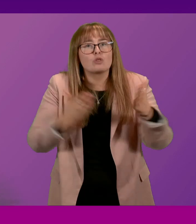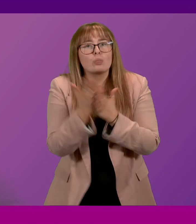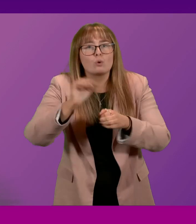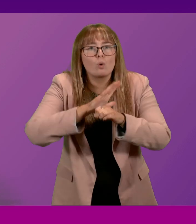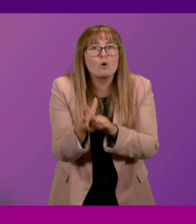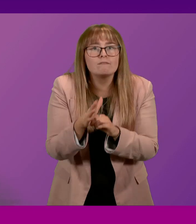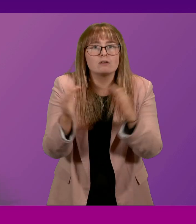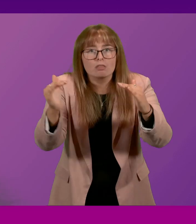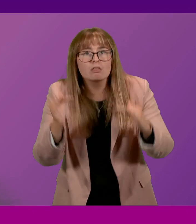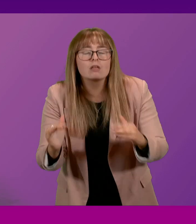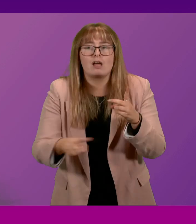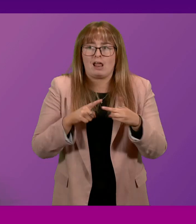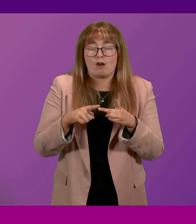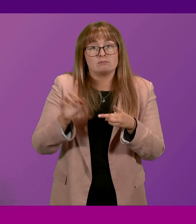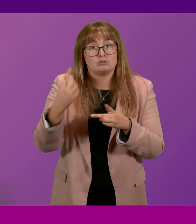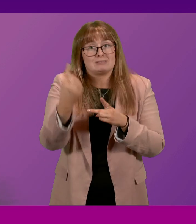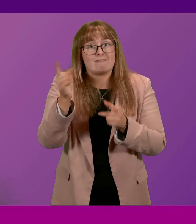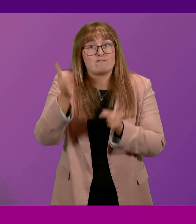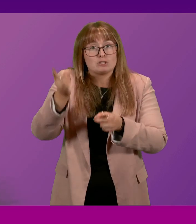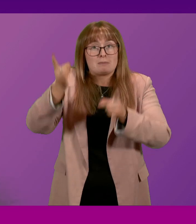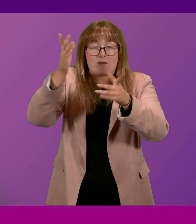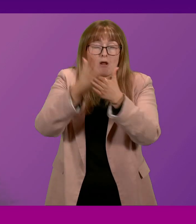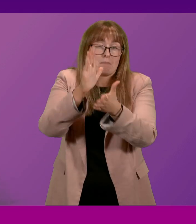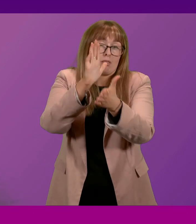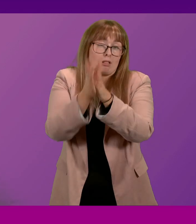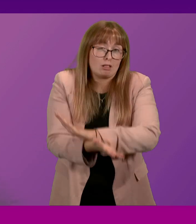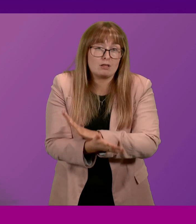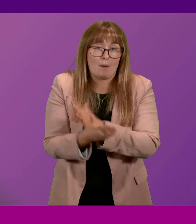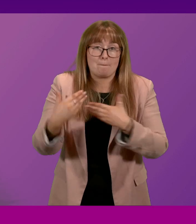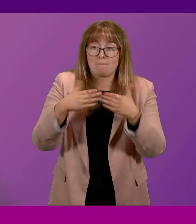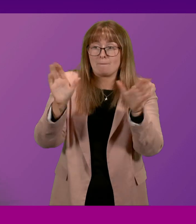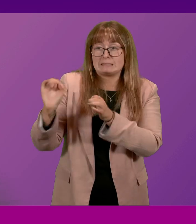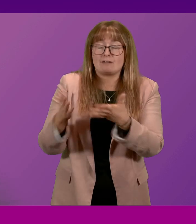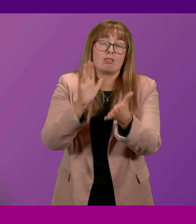as First Minister, he is overseeing the erosion of our public services. Just this week, it has